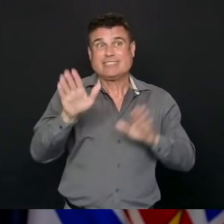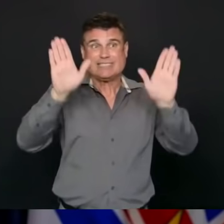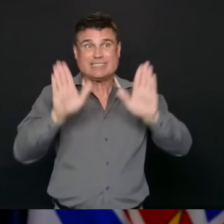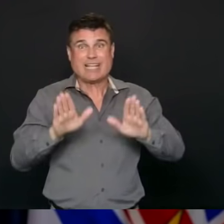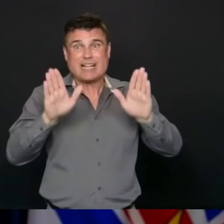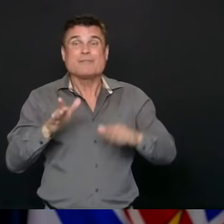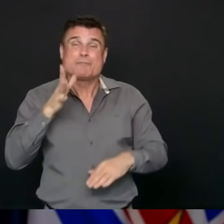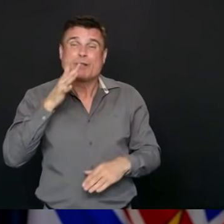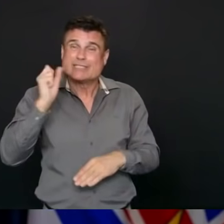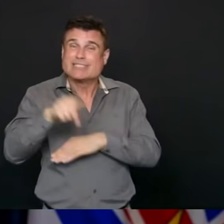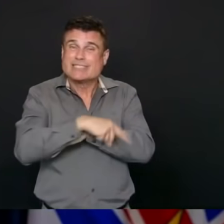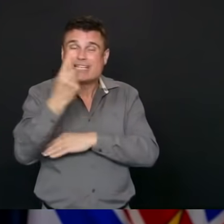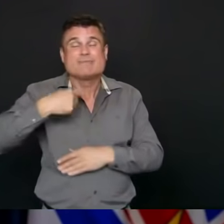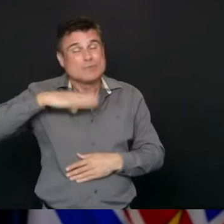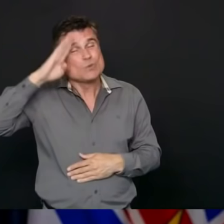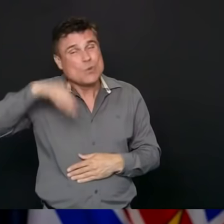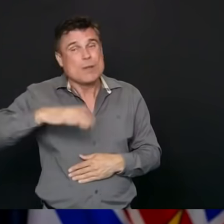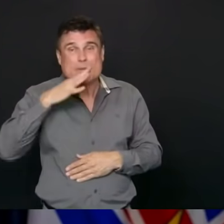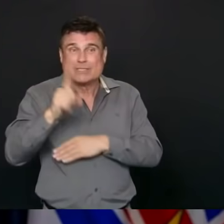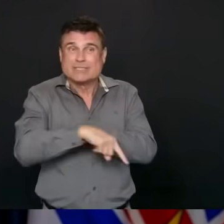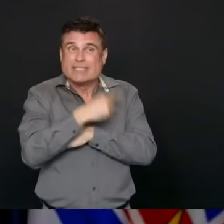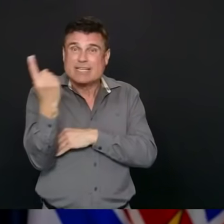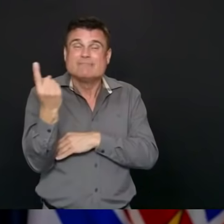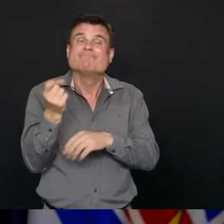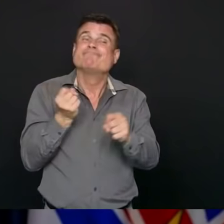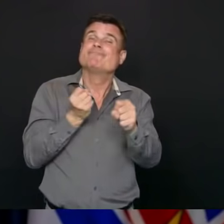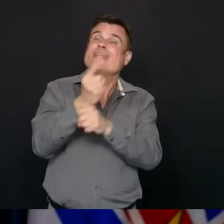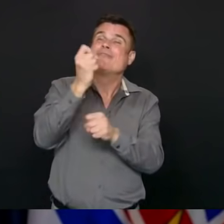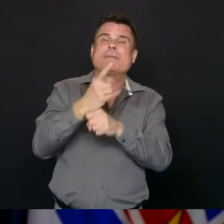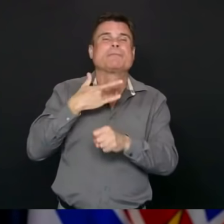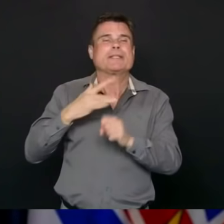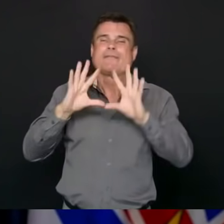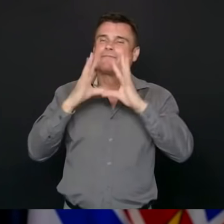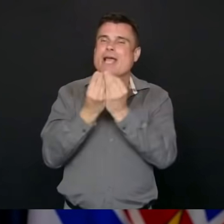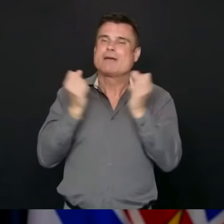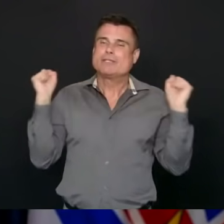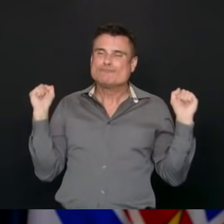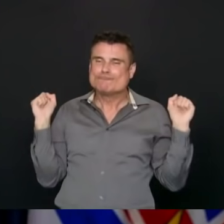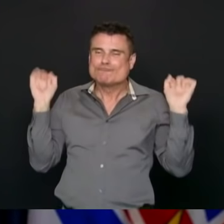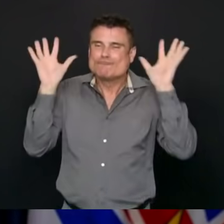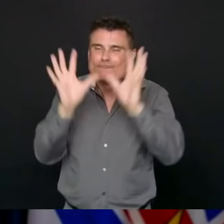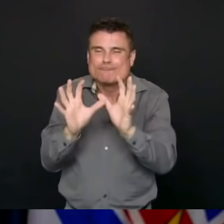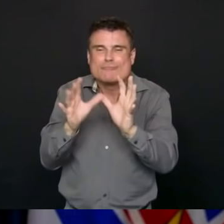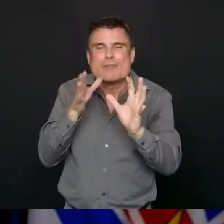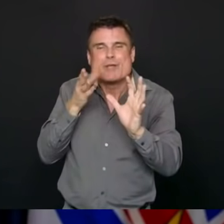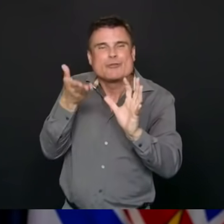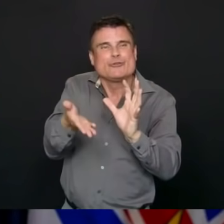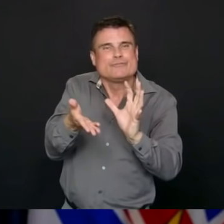we know this is one of the many times when people get together. We know that every day is difficult